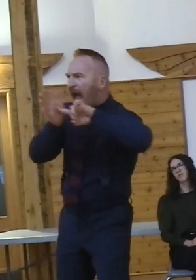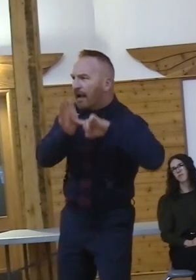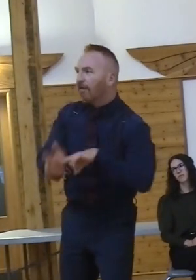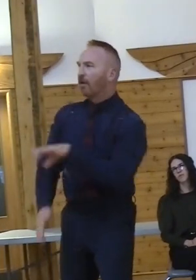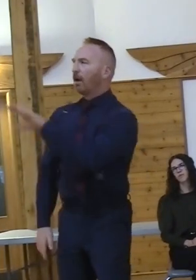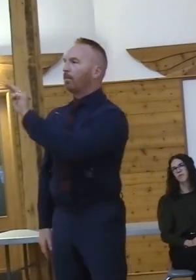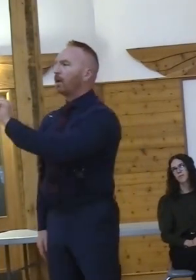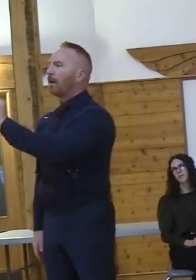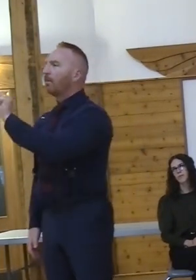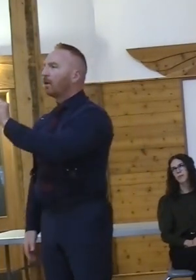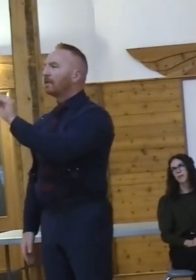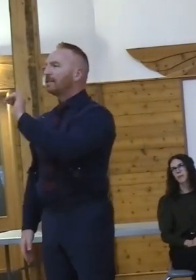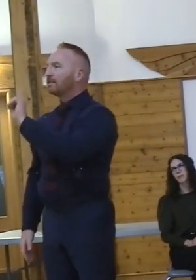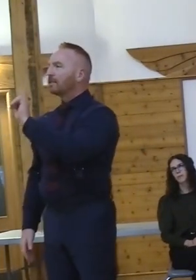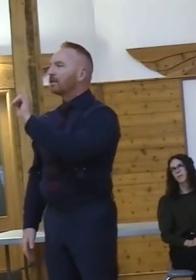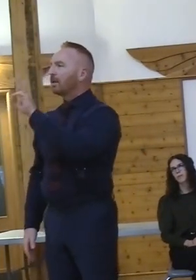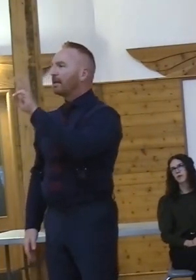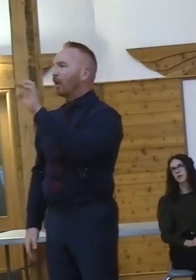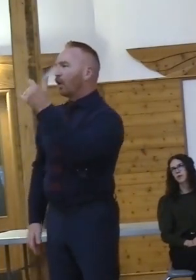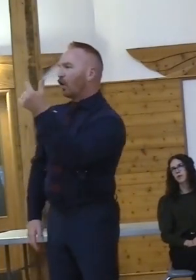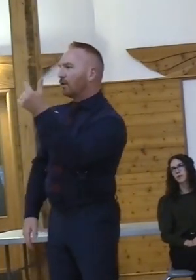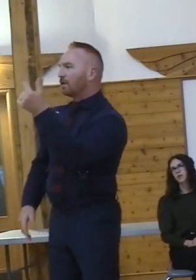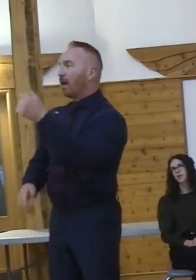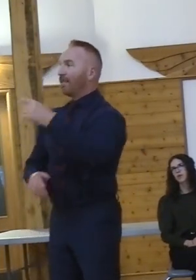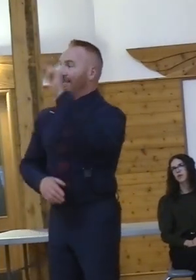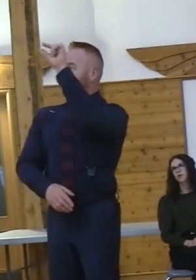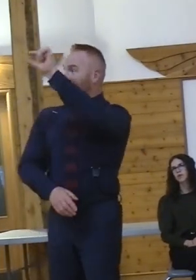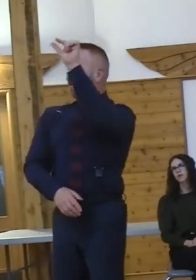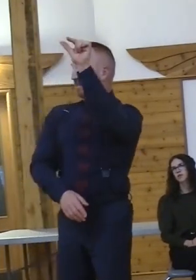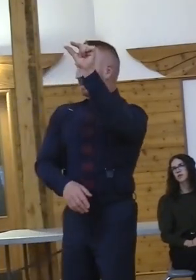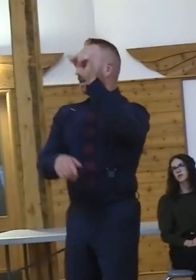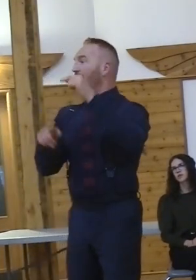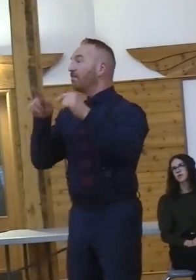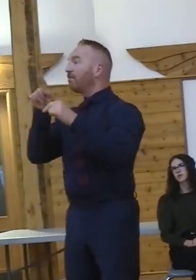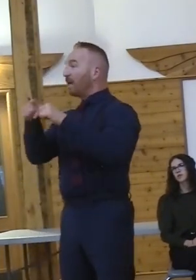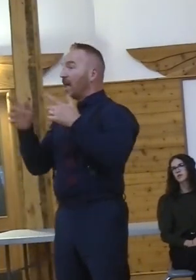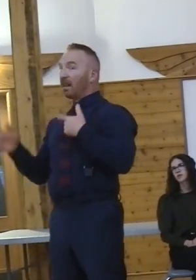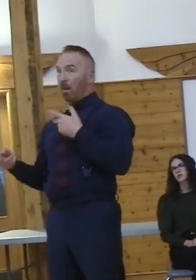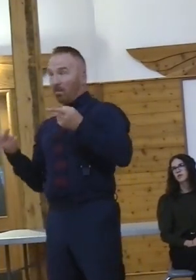girls if the government won't implement the calls to justice?